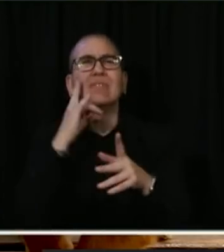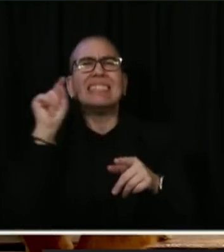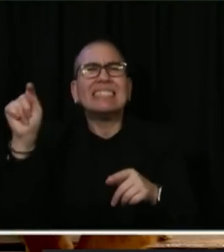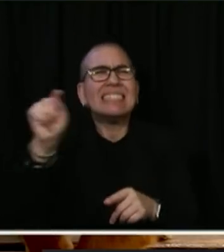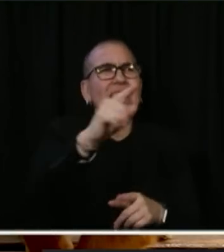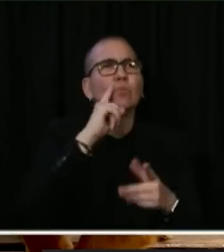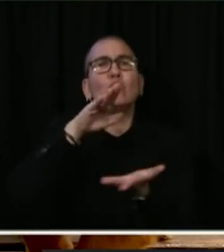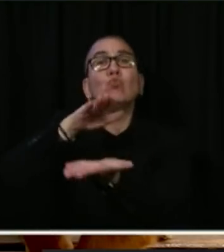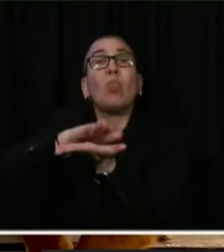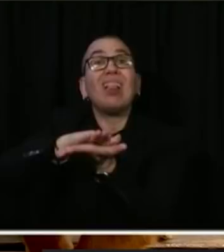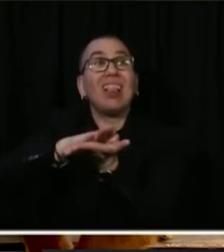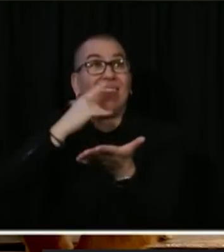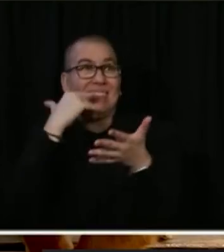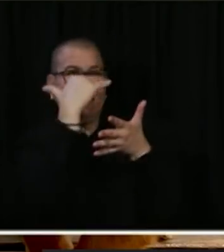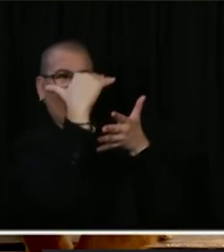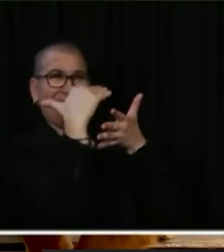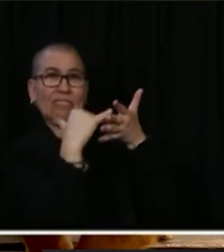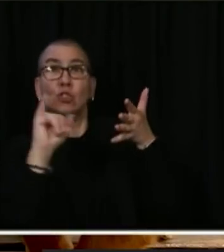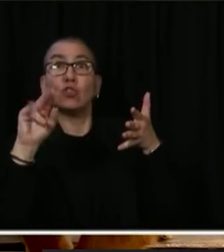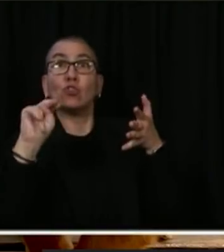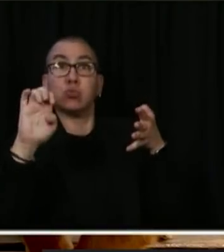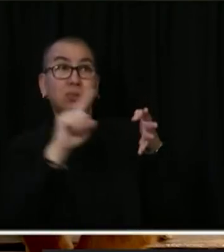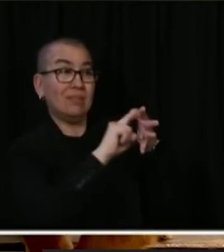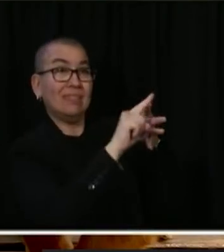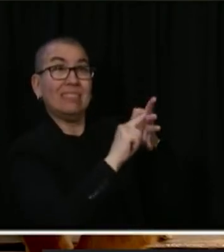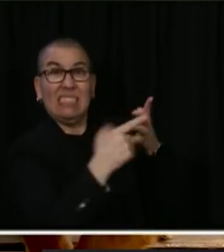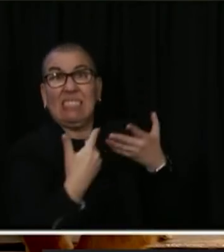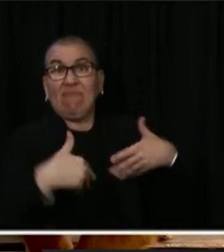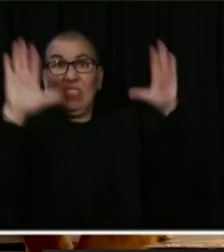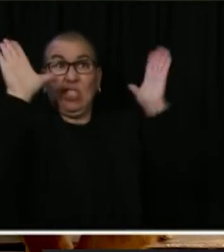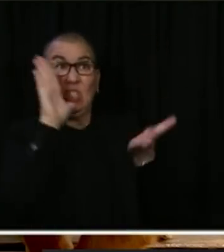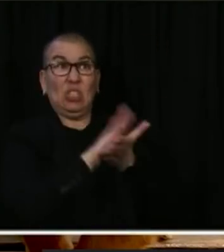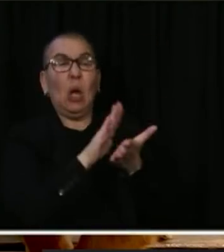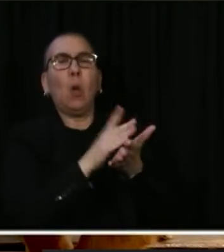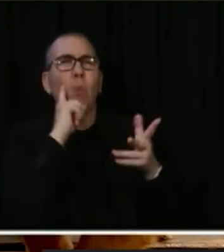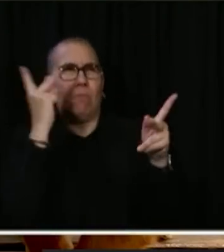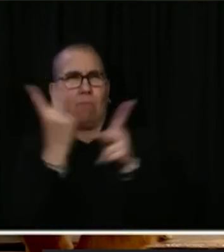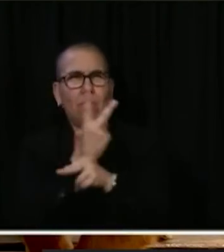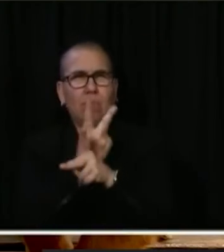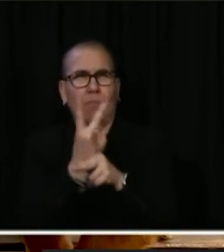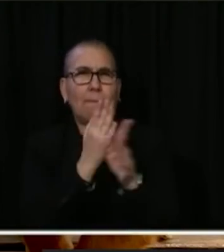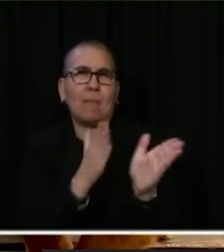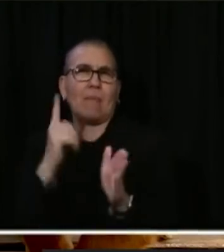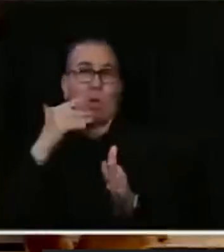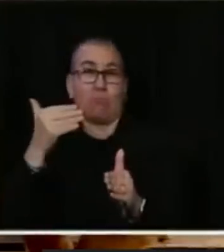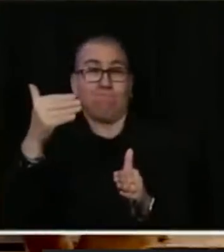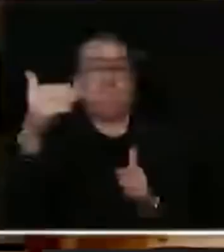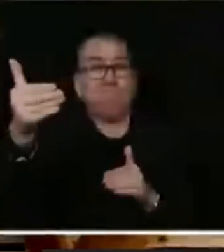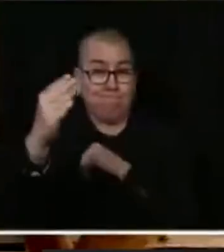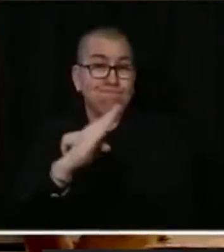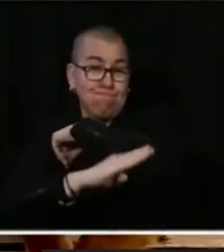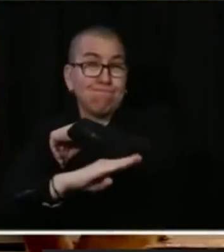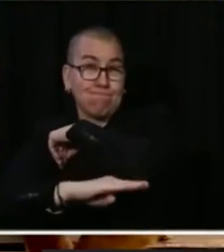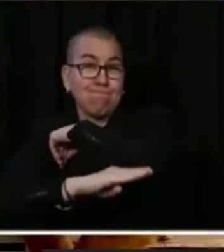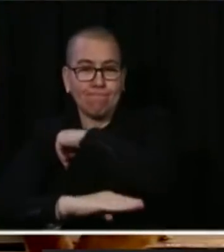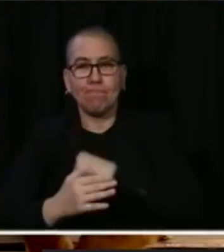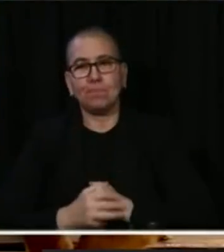90% OF STUDENTS BACK IN IN-